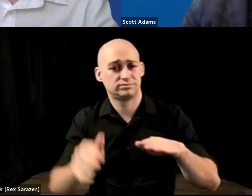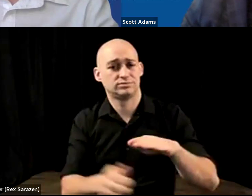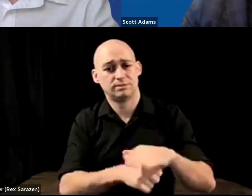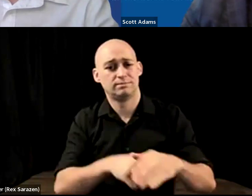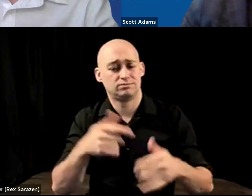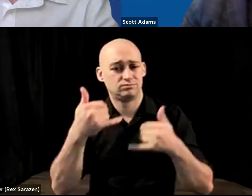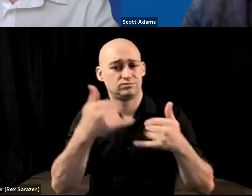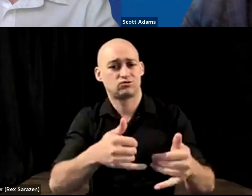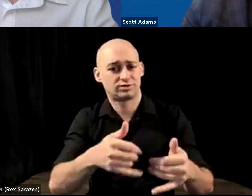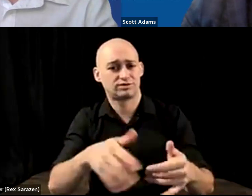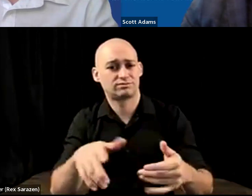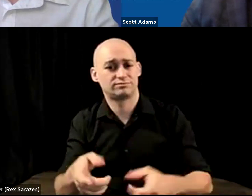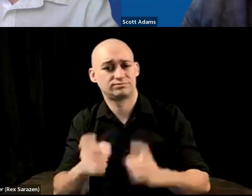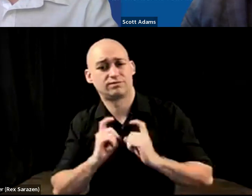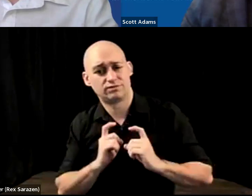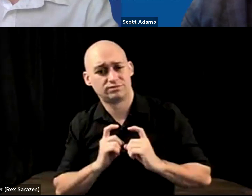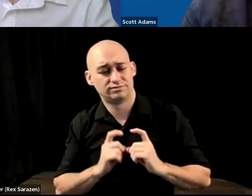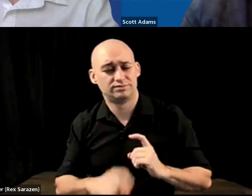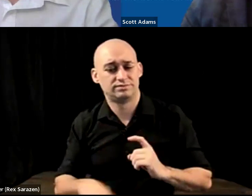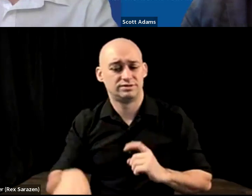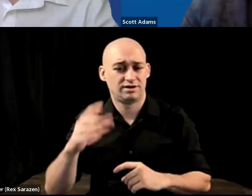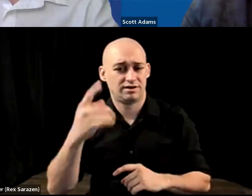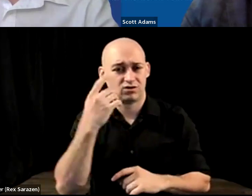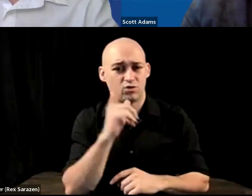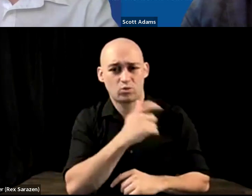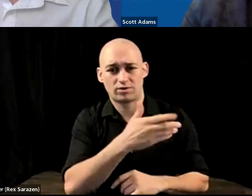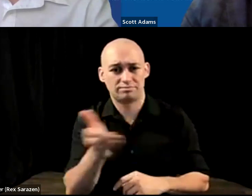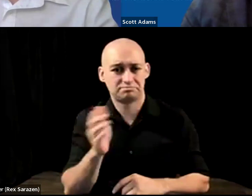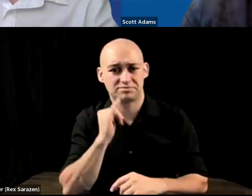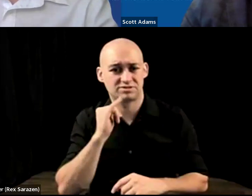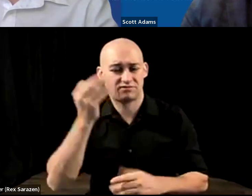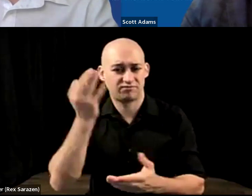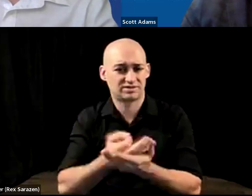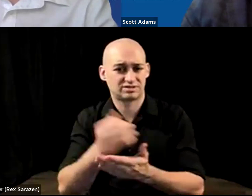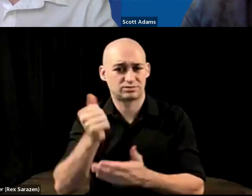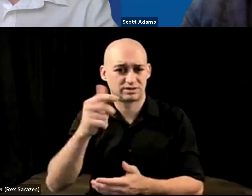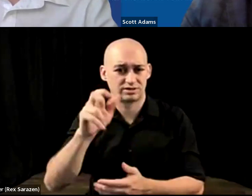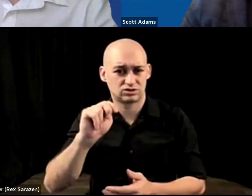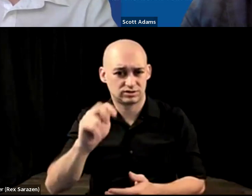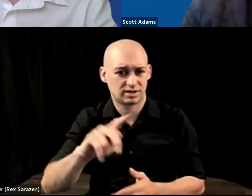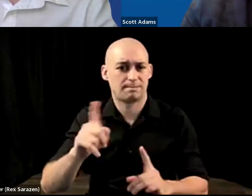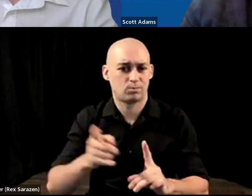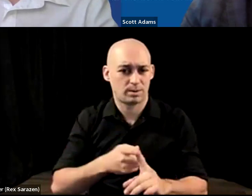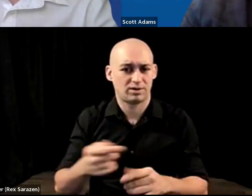funds from whoever that fiscal agent and primary grantee would be. So that's the only question that